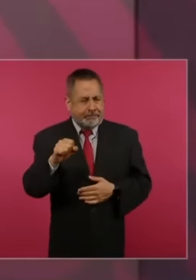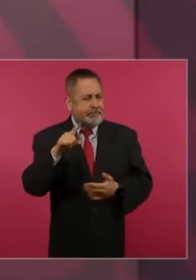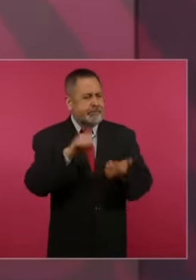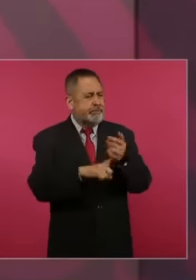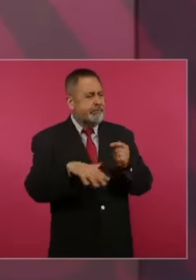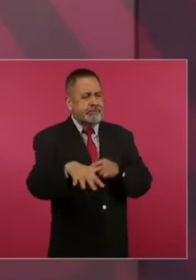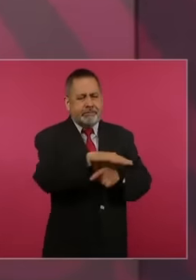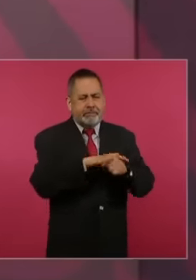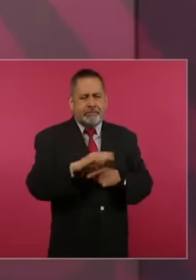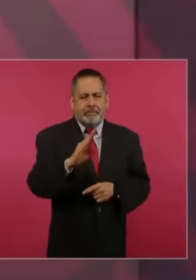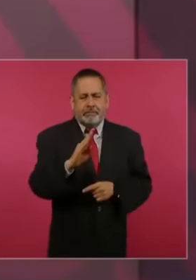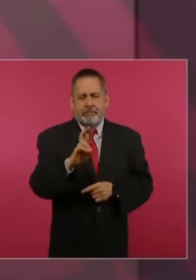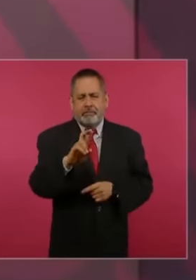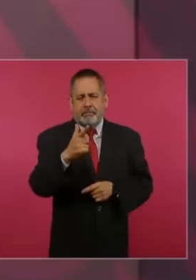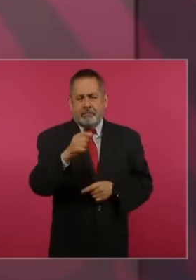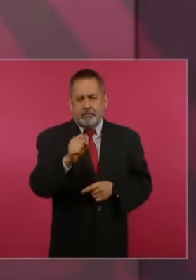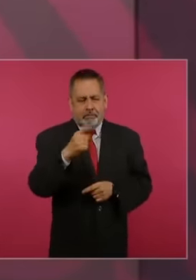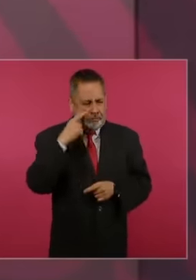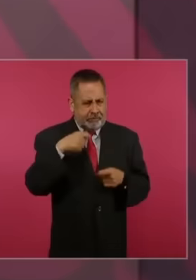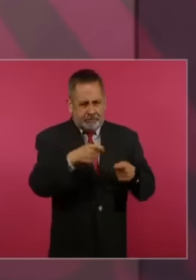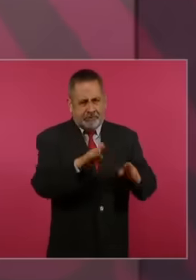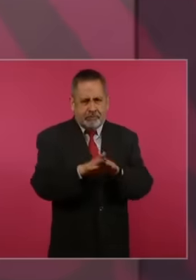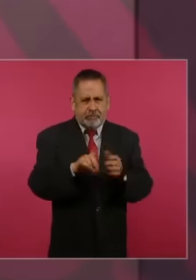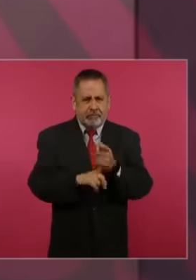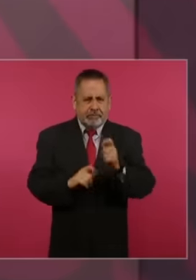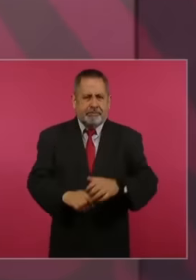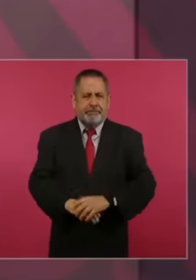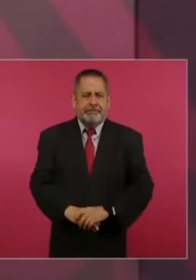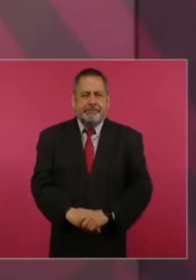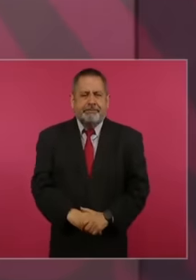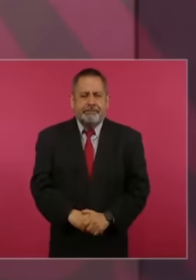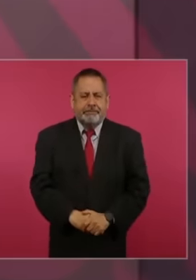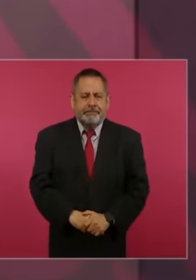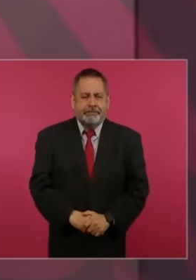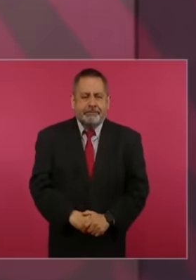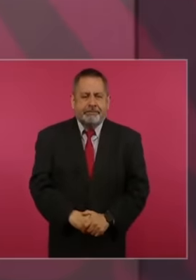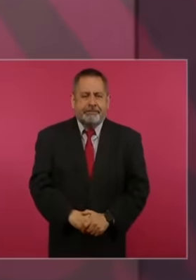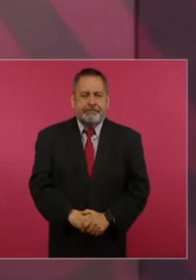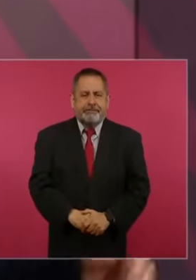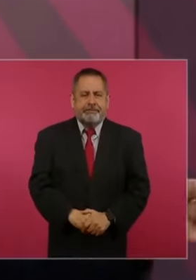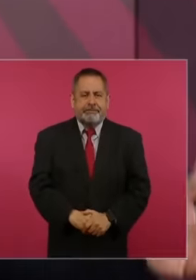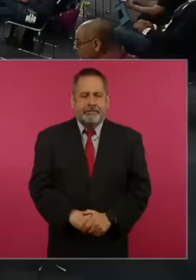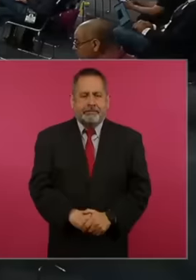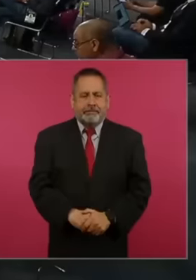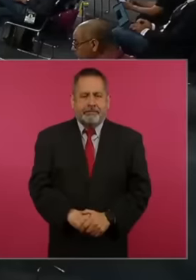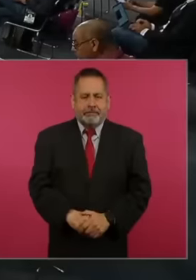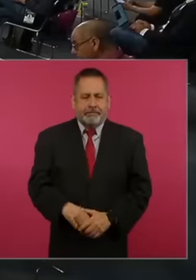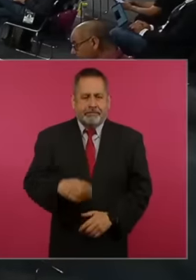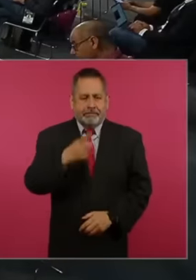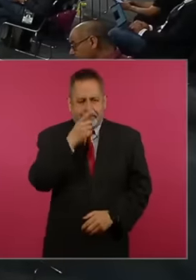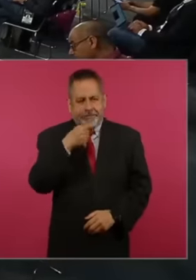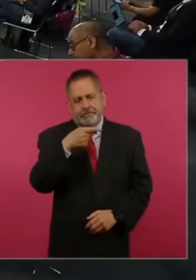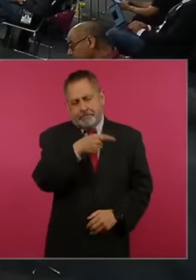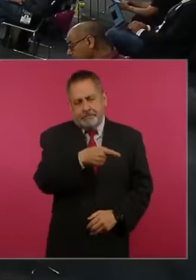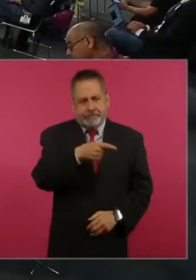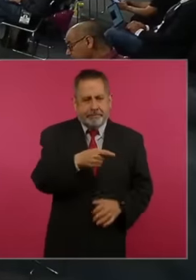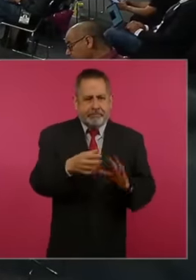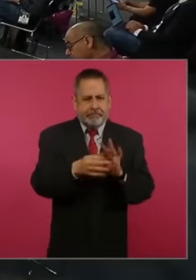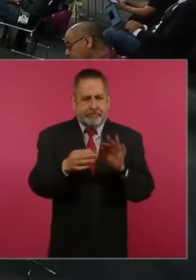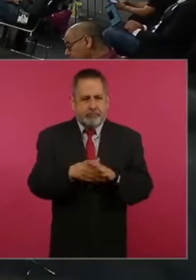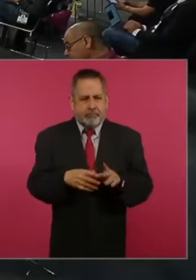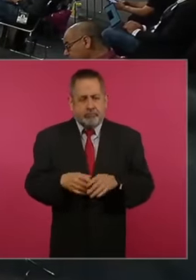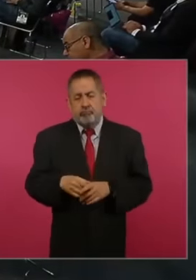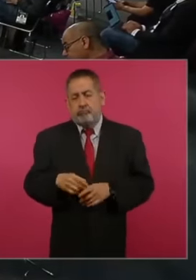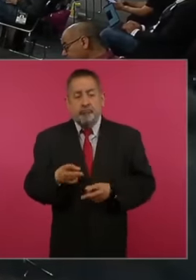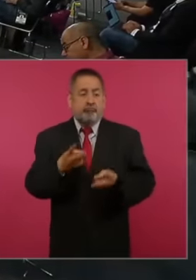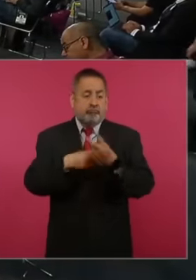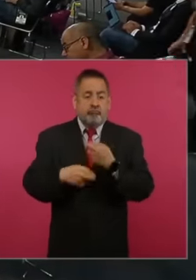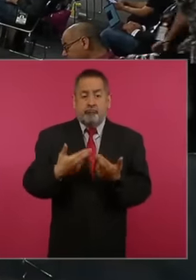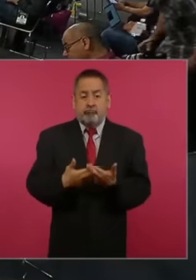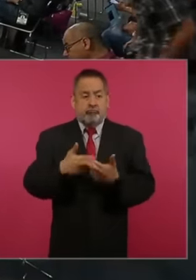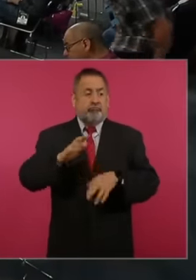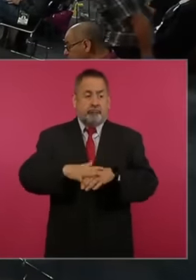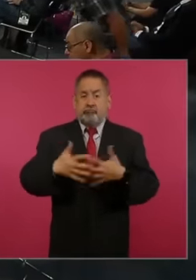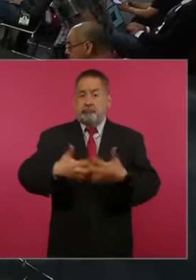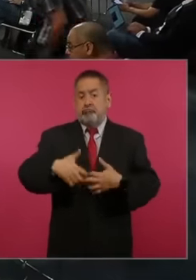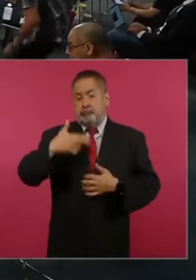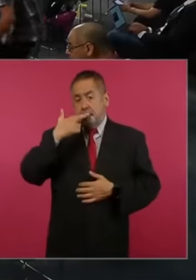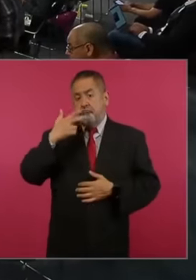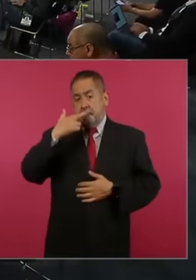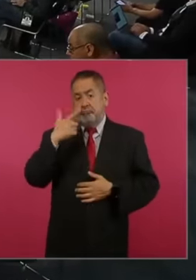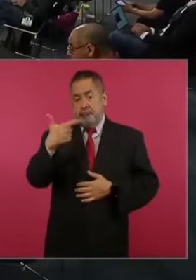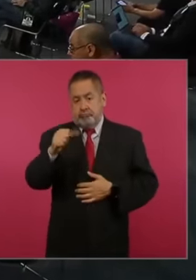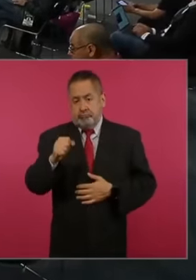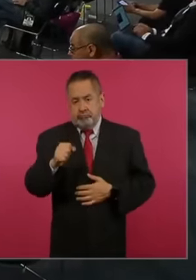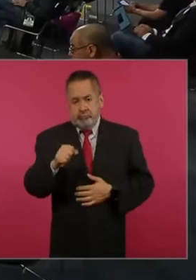Burgos Basin, arguing that it was going to increase gas production. How much did that contract cost?